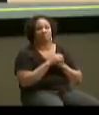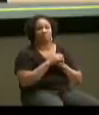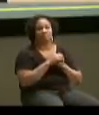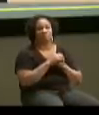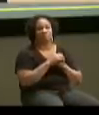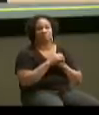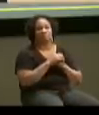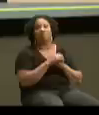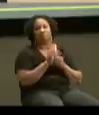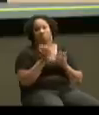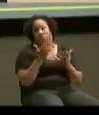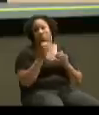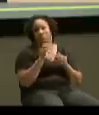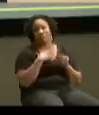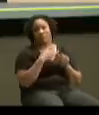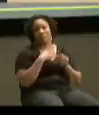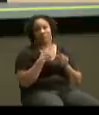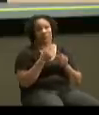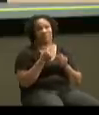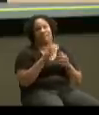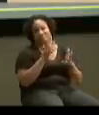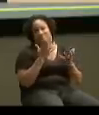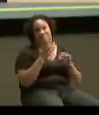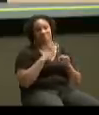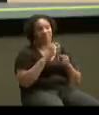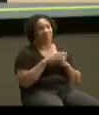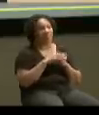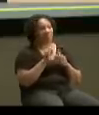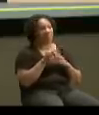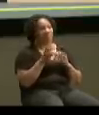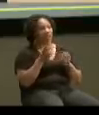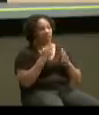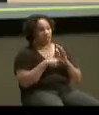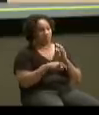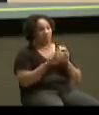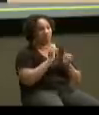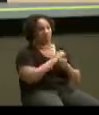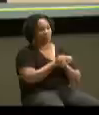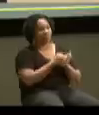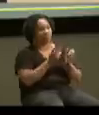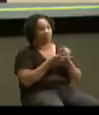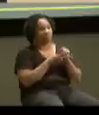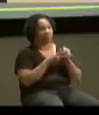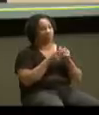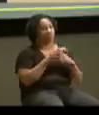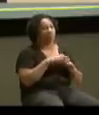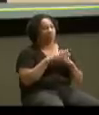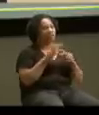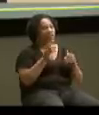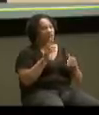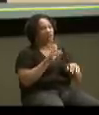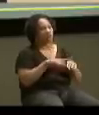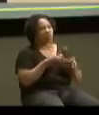I'VE ALREADY TALKED ABOUT YOU'VE GOT COST AND ENERGY SAVINGS, OPERATIONAL EFFICIENCIES, OPPORTUNITIES FOR WASTE